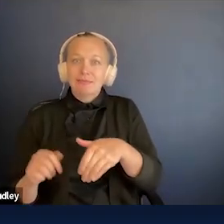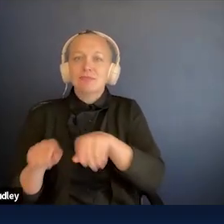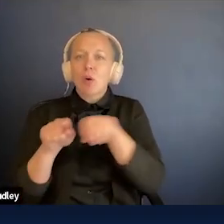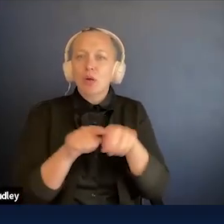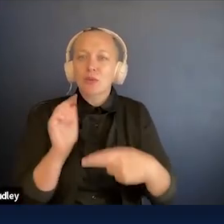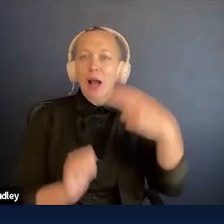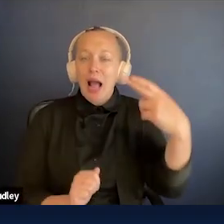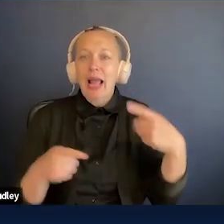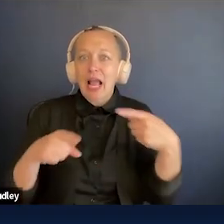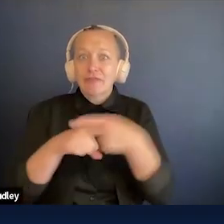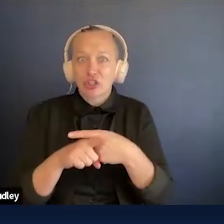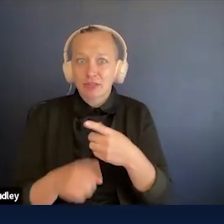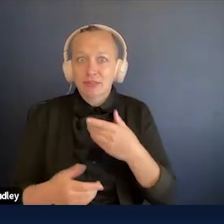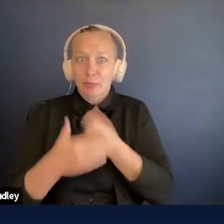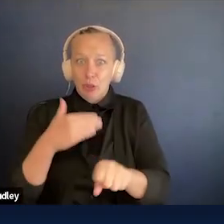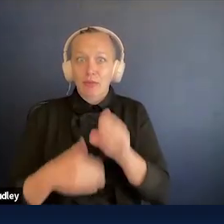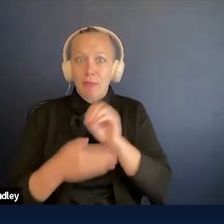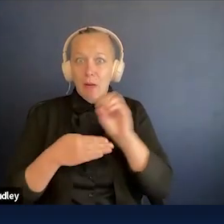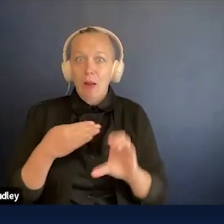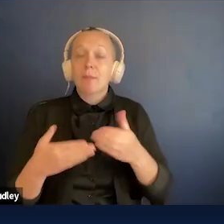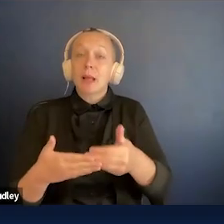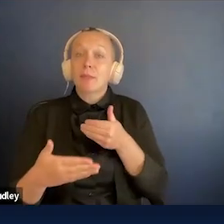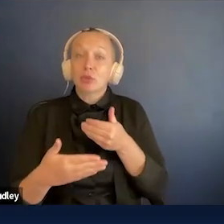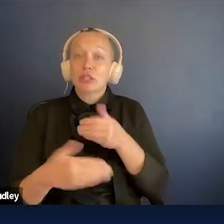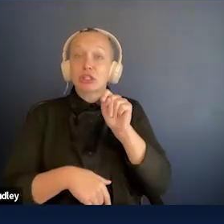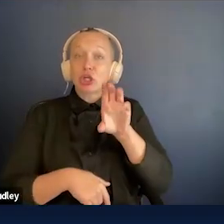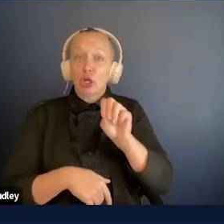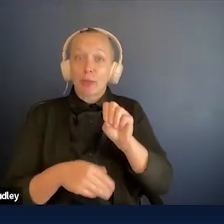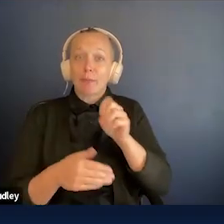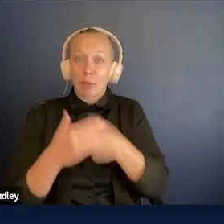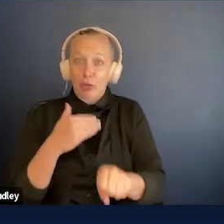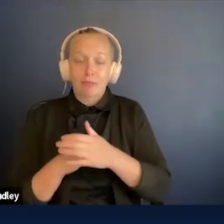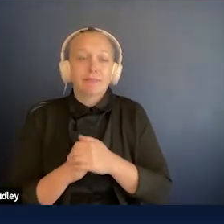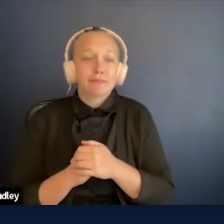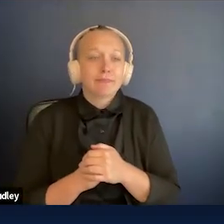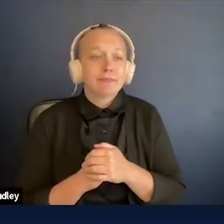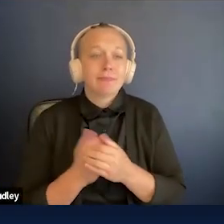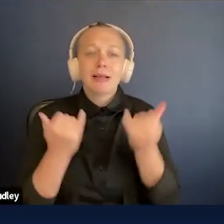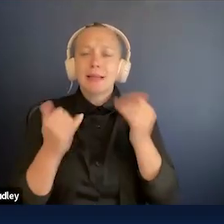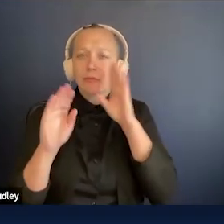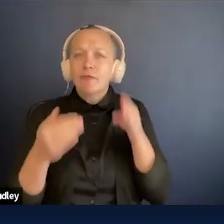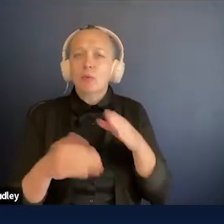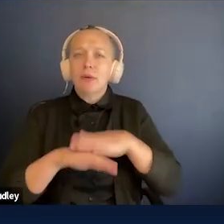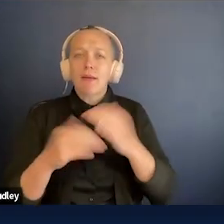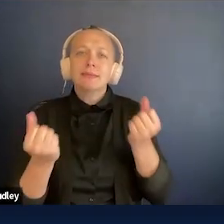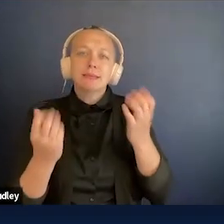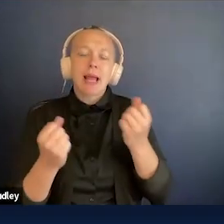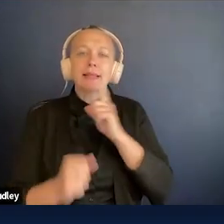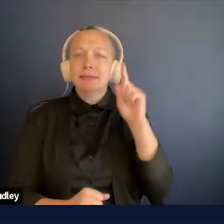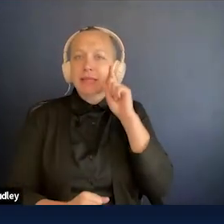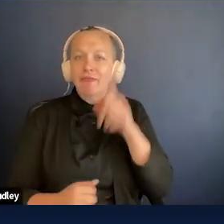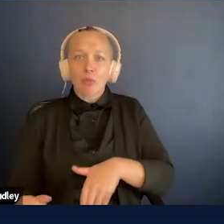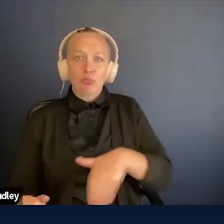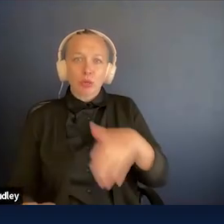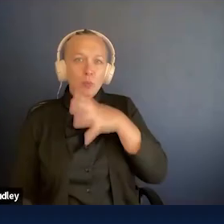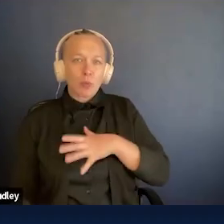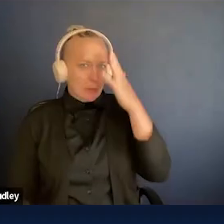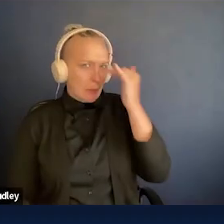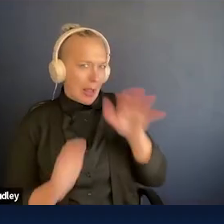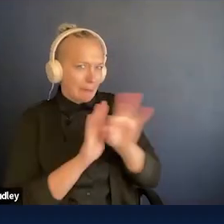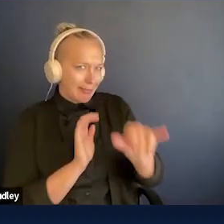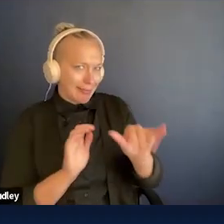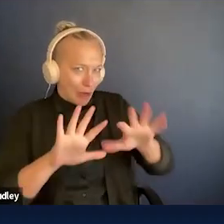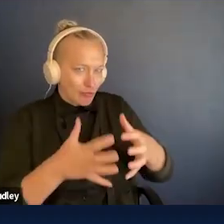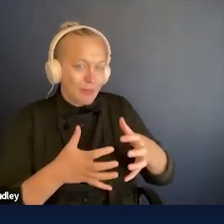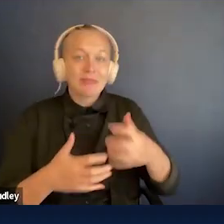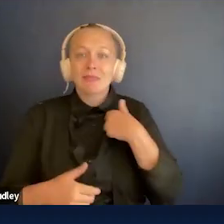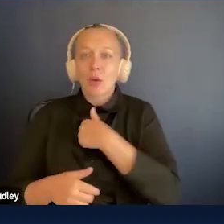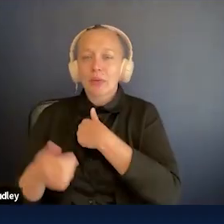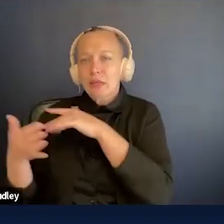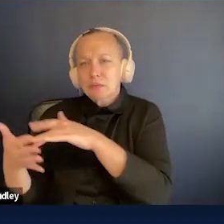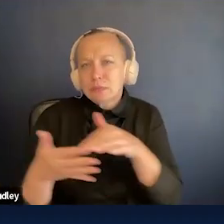like, pre-term birth. So why do we decide to focus on signing deaf pregnant women? When we were doing our literature review, we found a literature gap that.